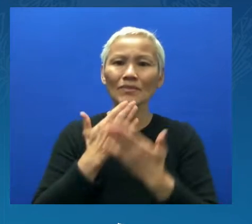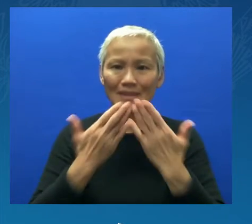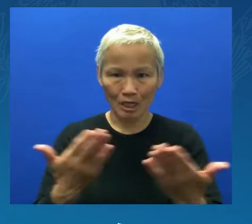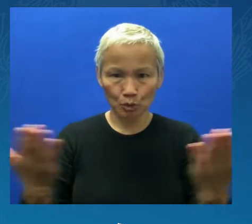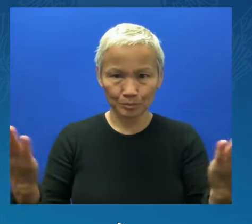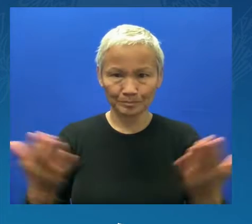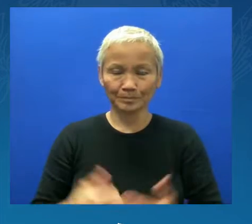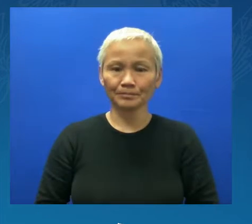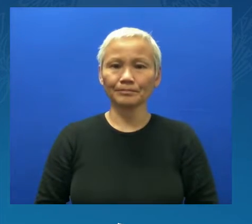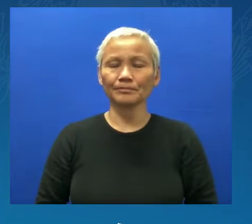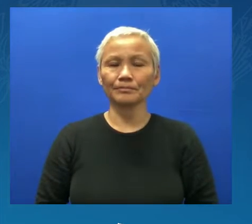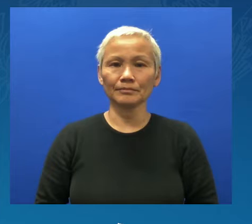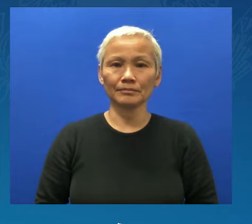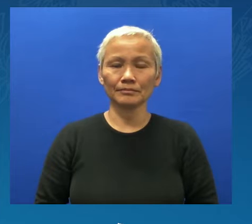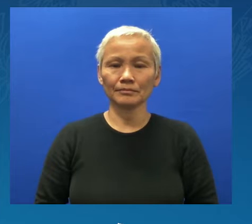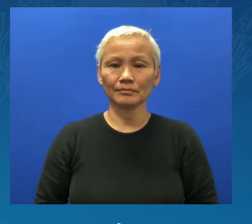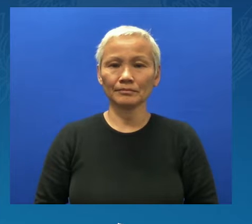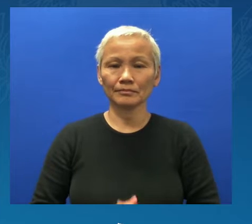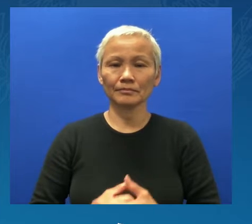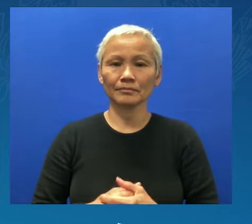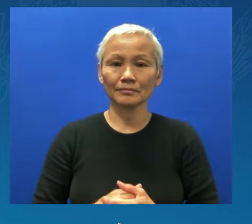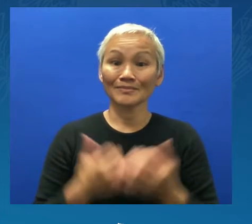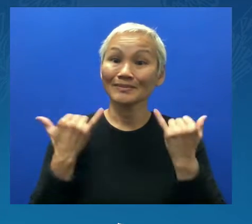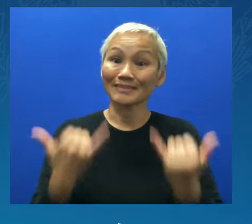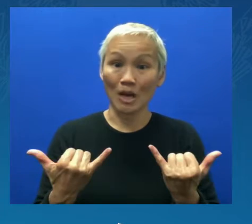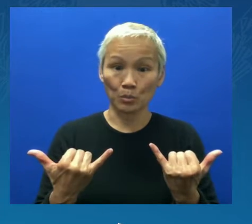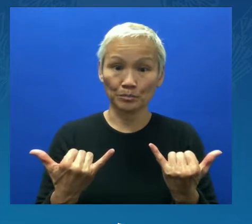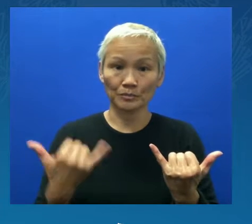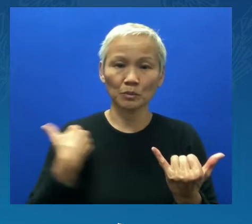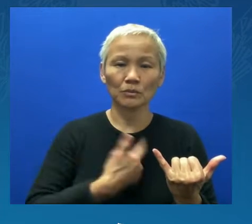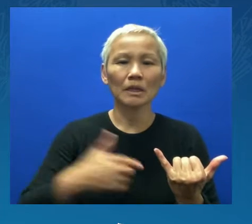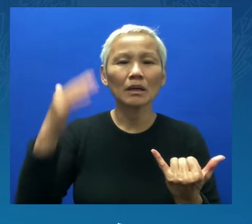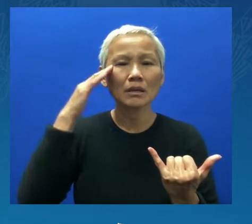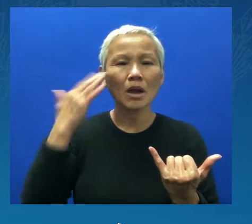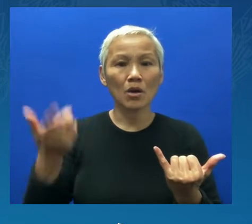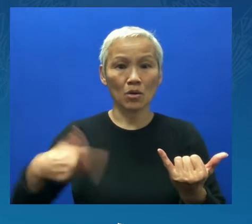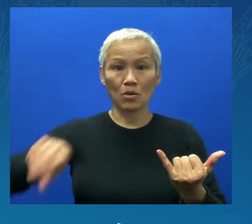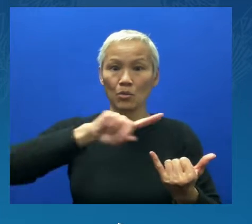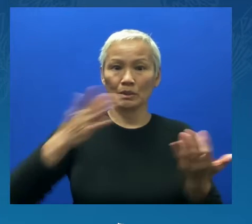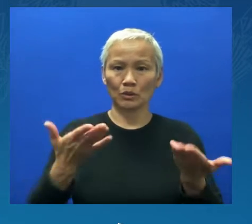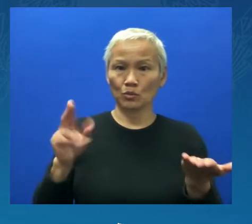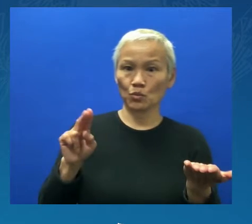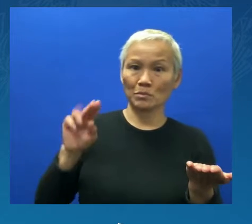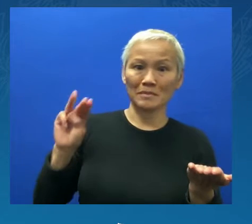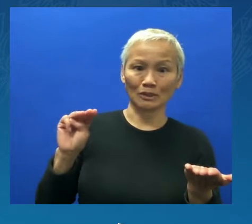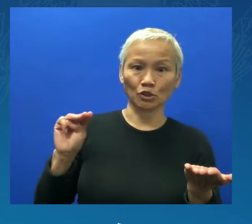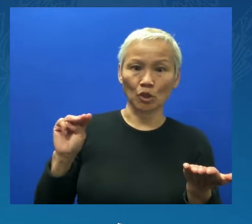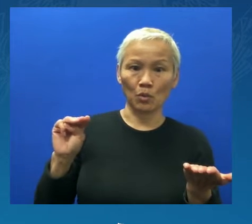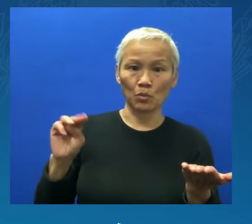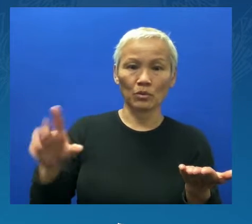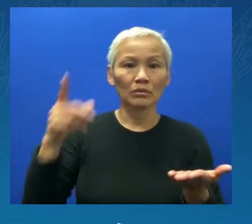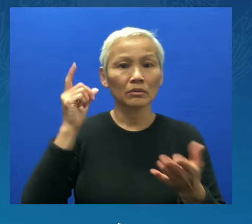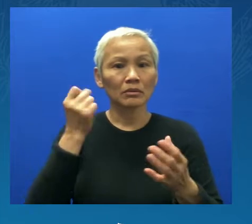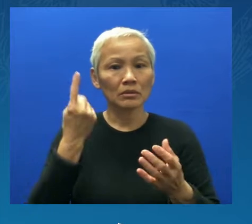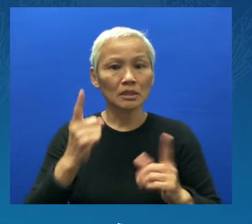Now we know in New Mexico that long before the conversation about what we saw coming,